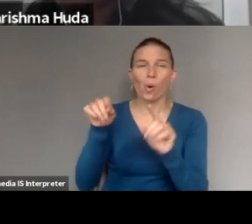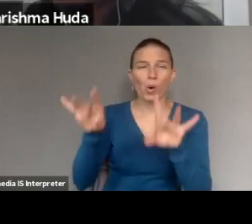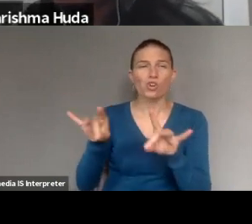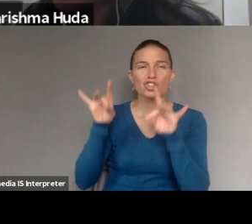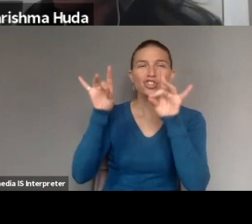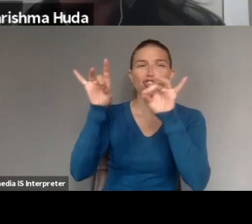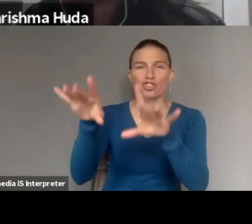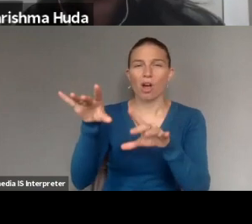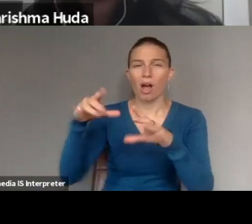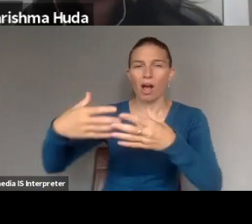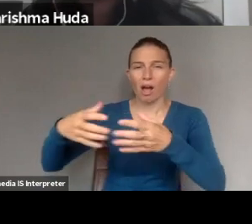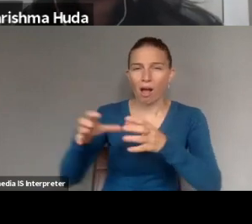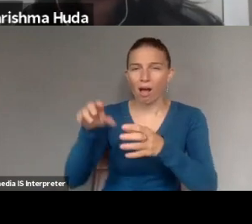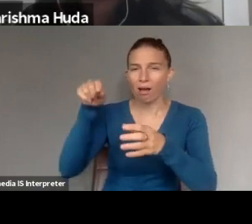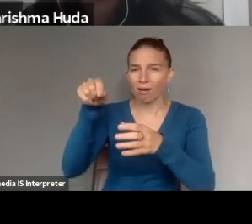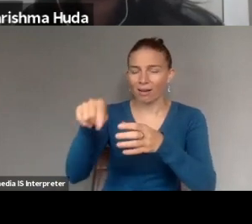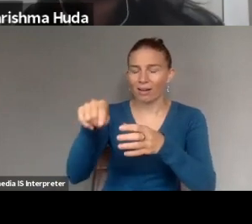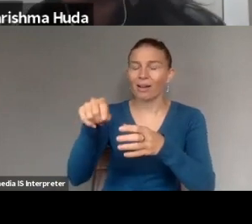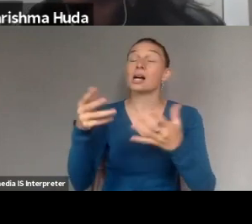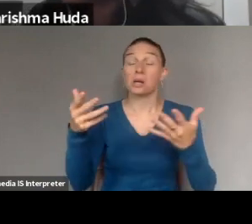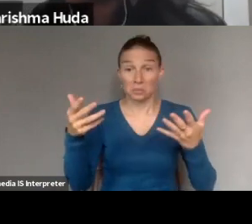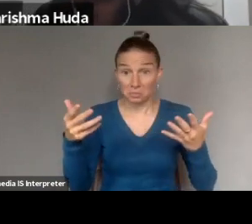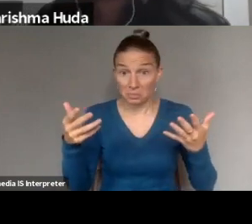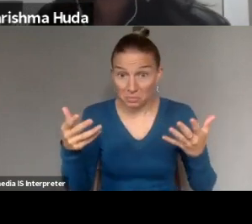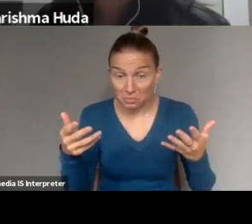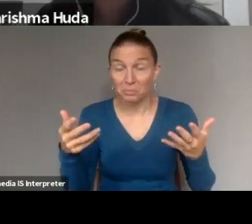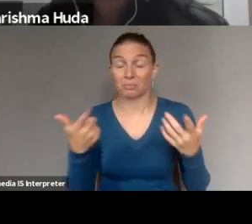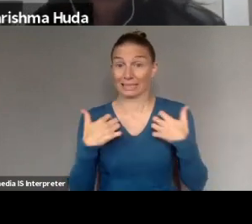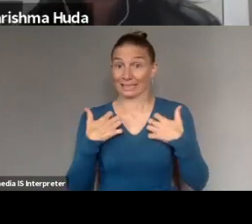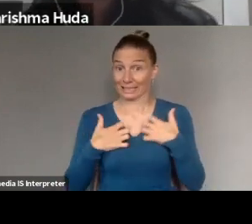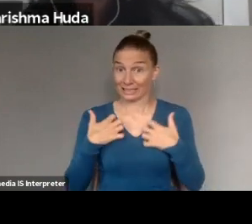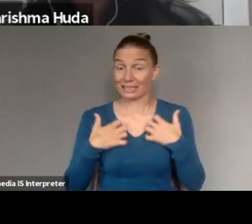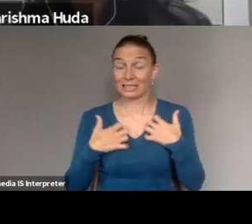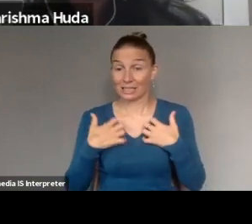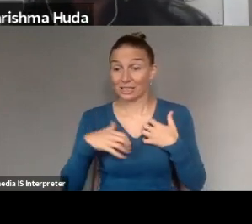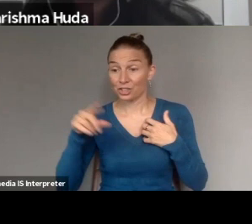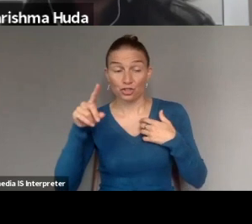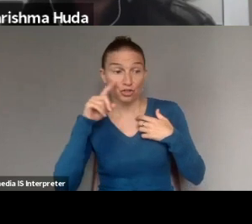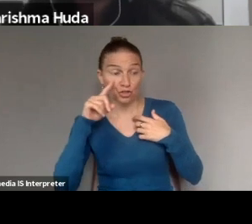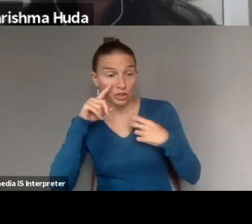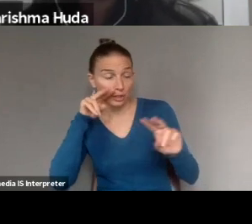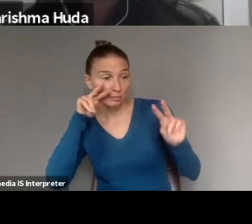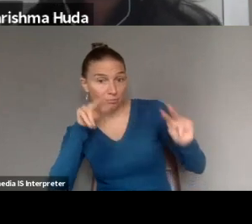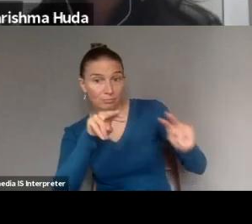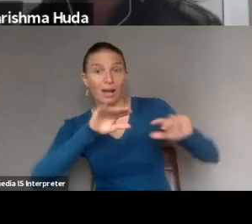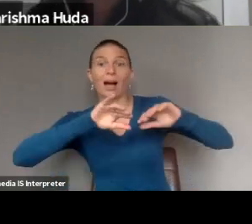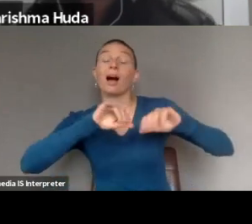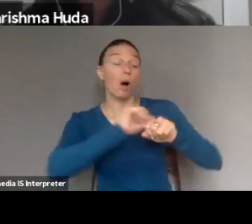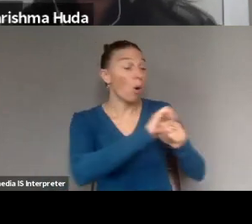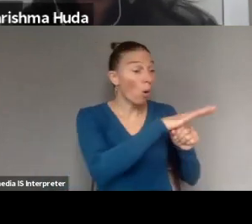has been undertaking a very interesting research agenda. To understand how COVID-19 has been economically impacting